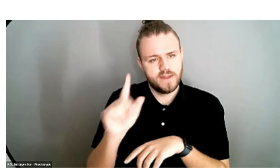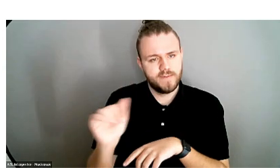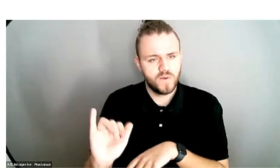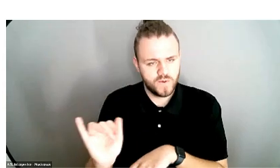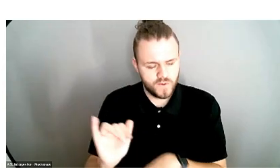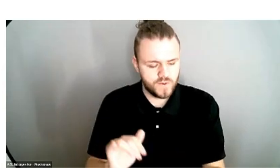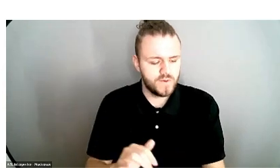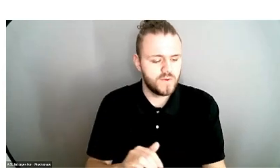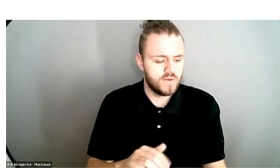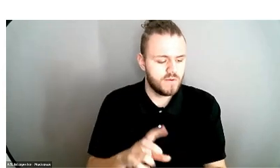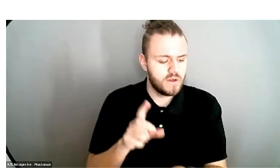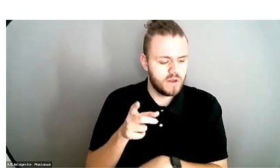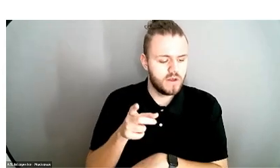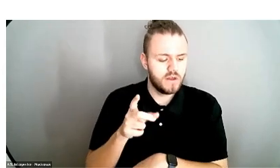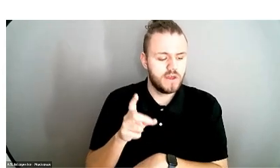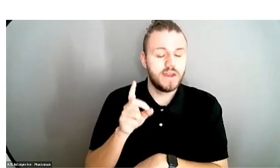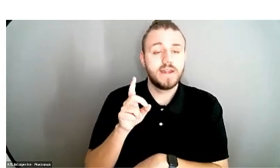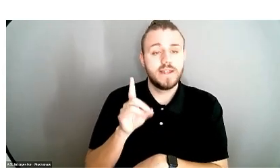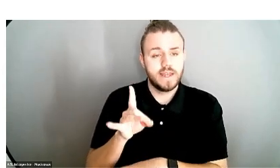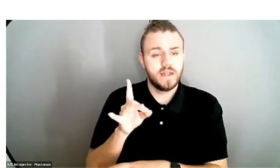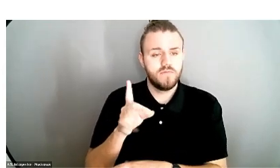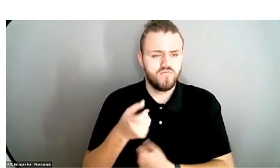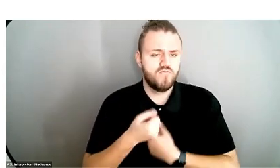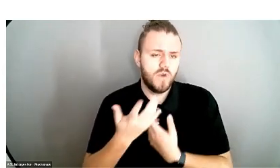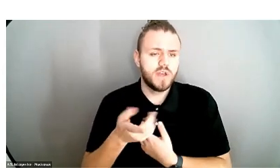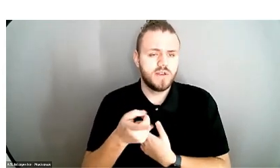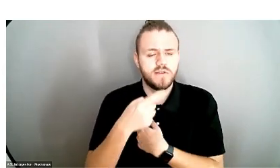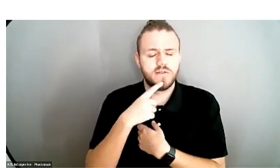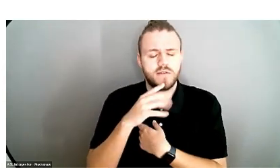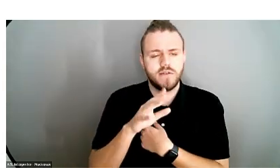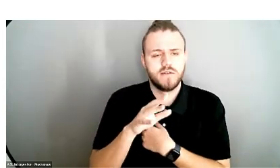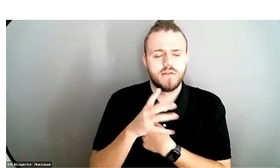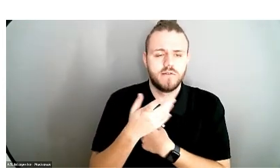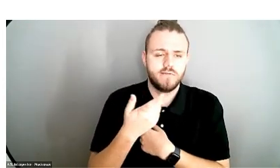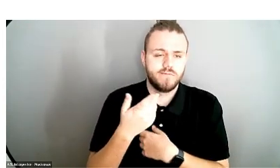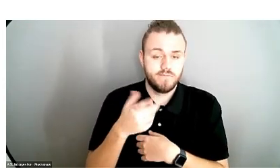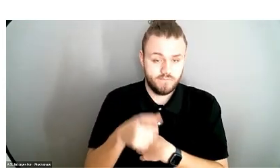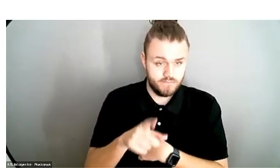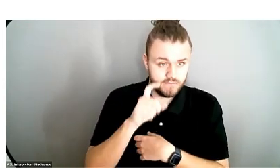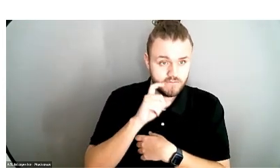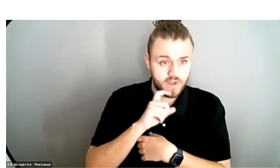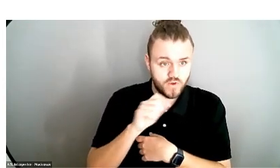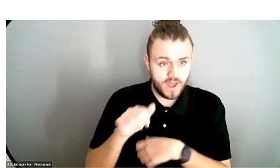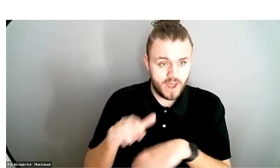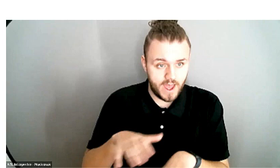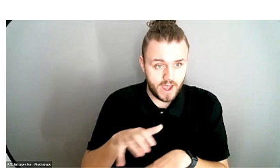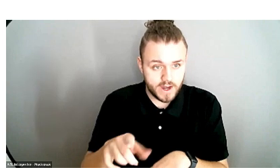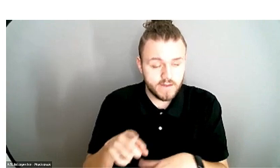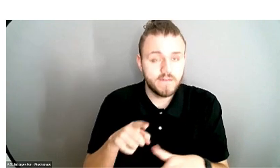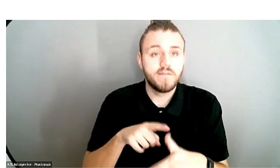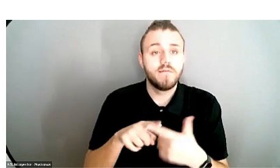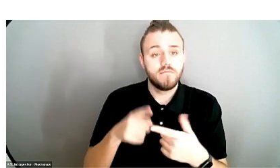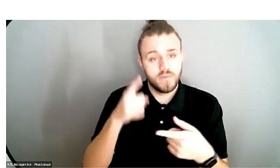And she did express when we were talking about, you know, are you sexually active? Is it consensual?